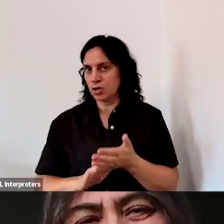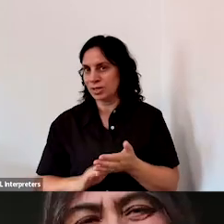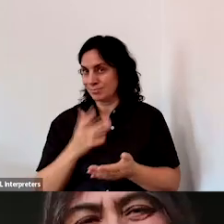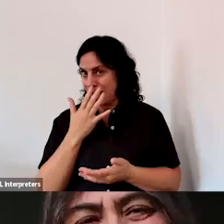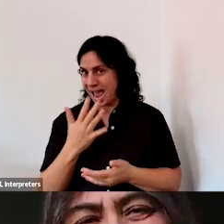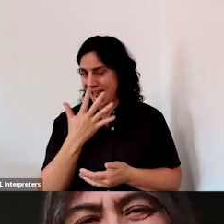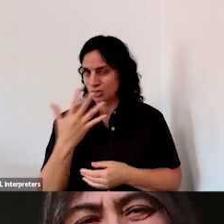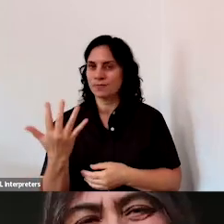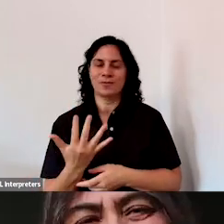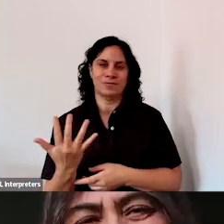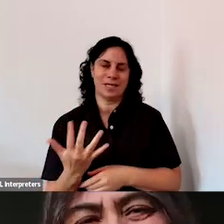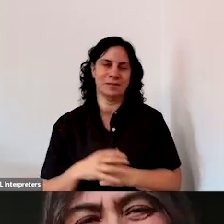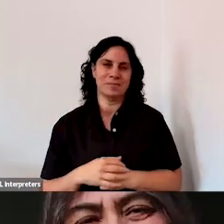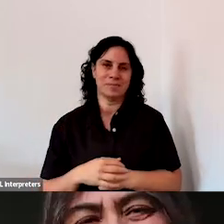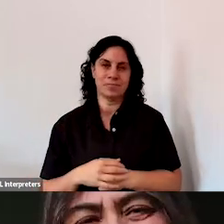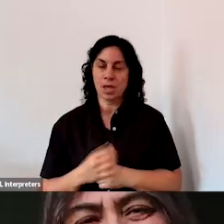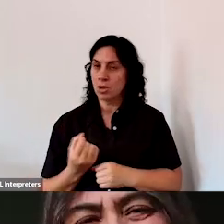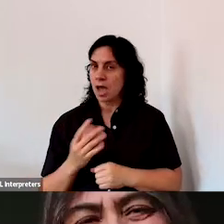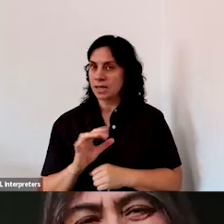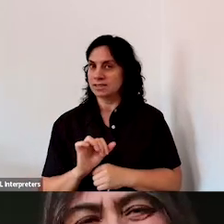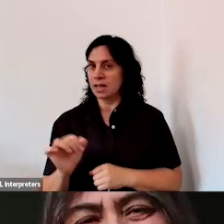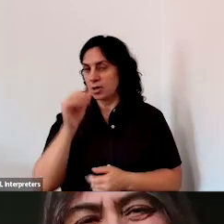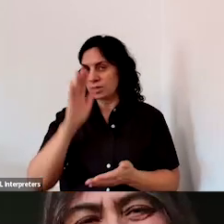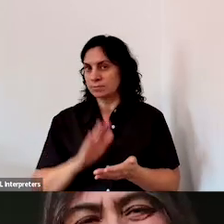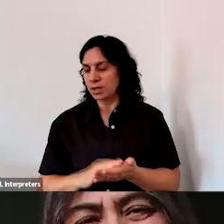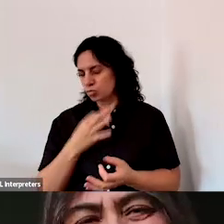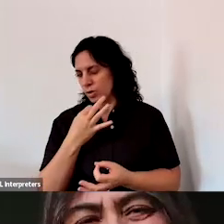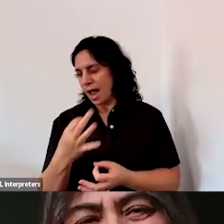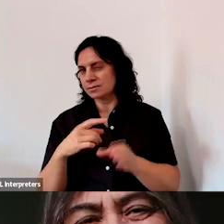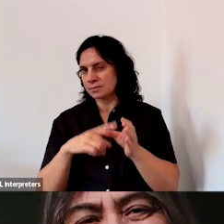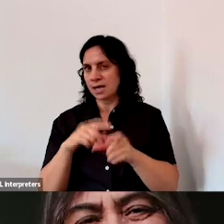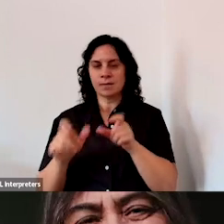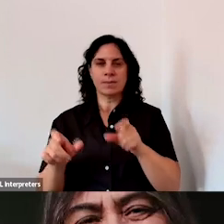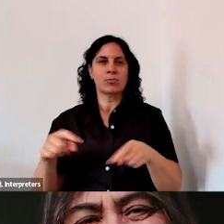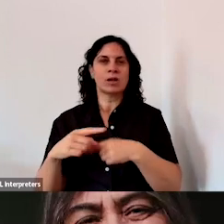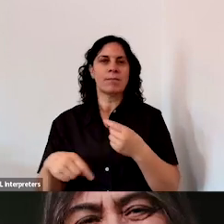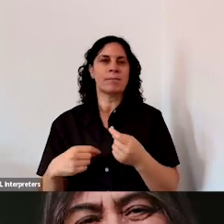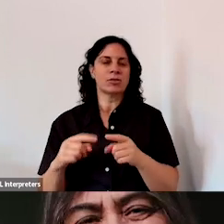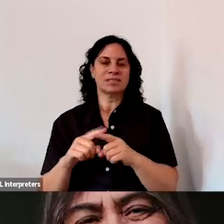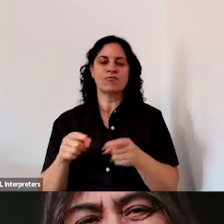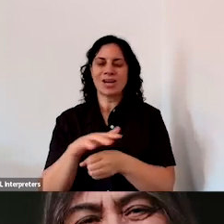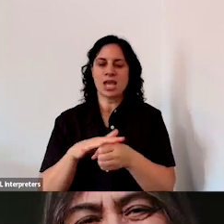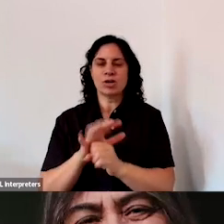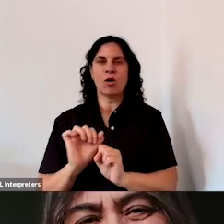So to understand those experiences, we asked young people about many aspects of their lives, their well-being.